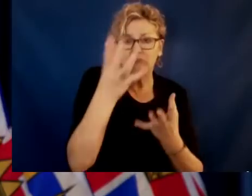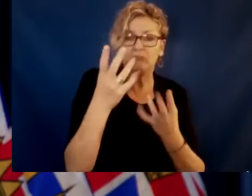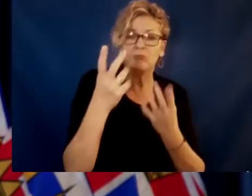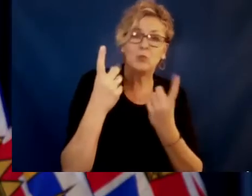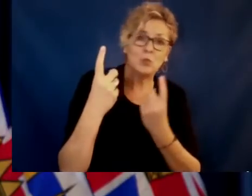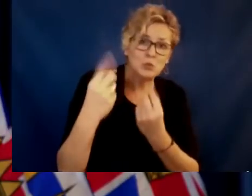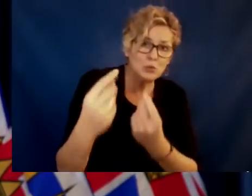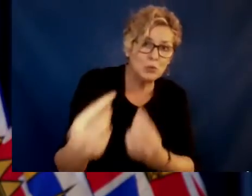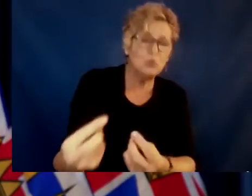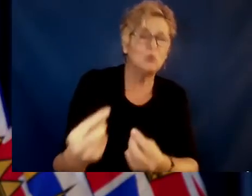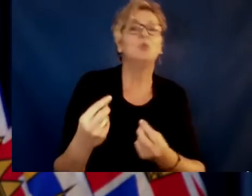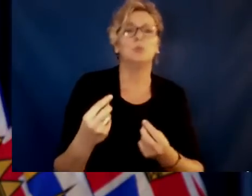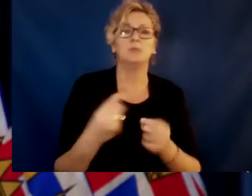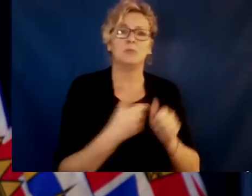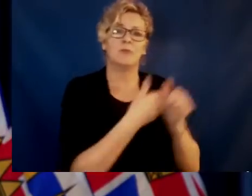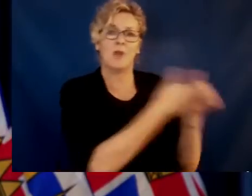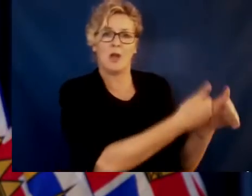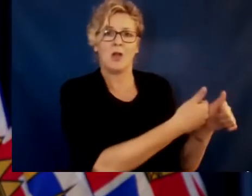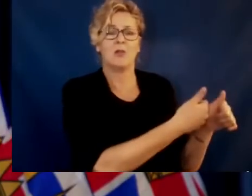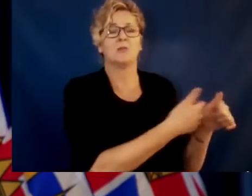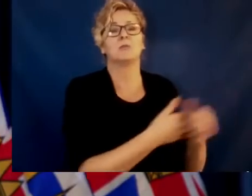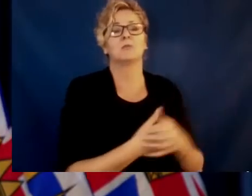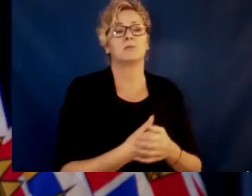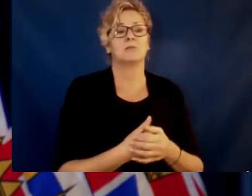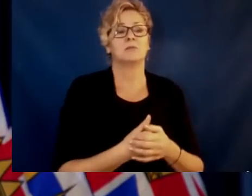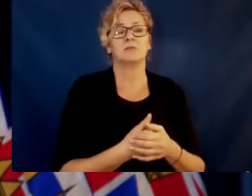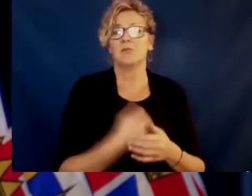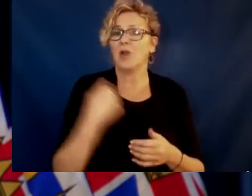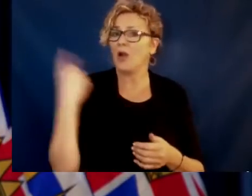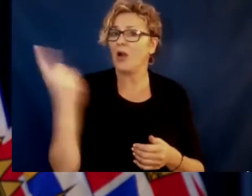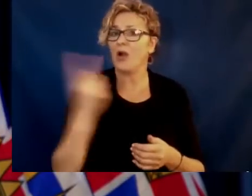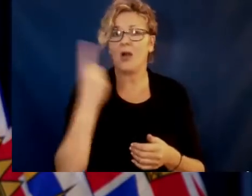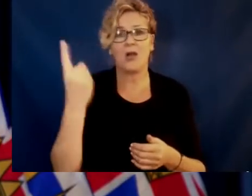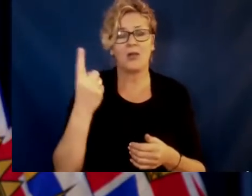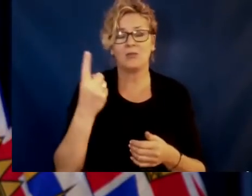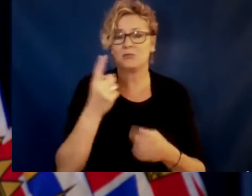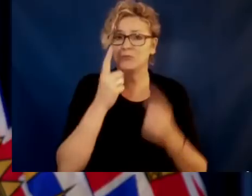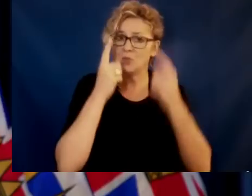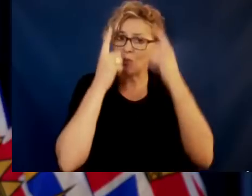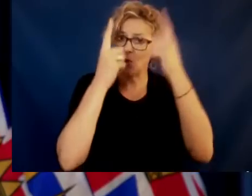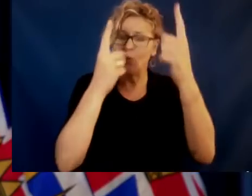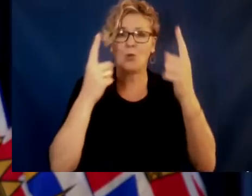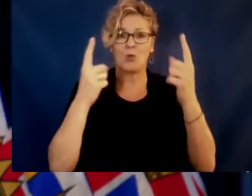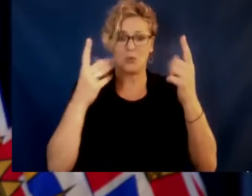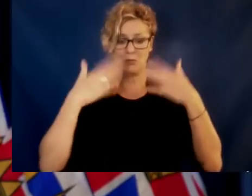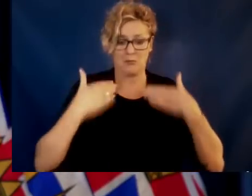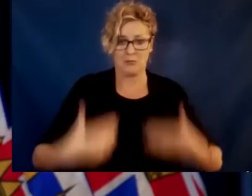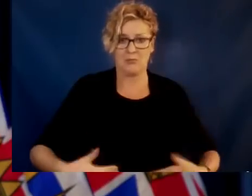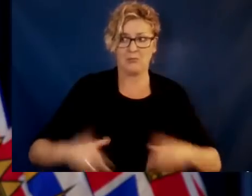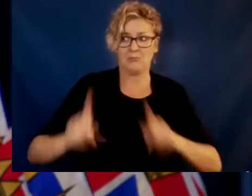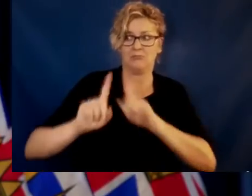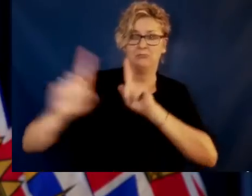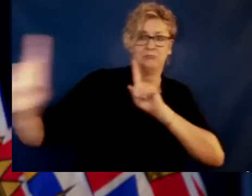And by keeping our groups low and keeping our distances, wearing our mask when it's important, we can keep